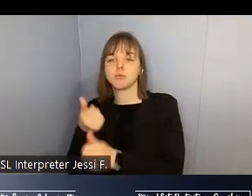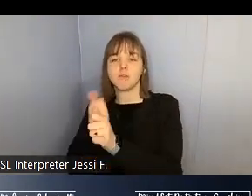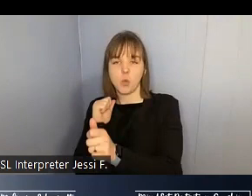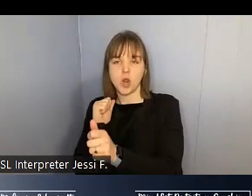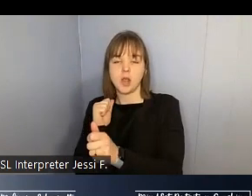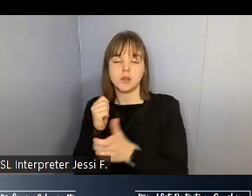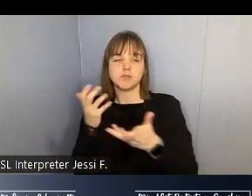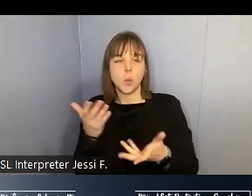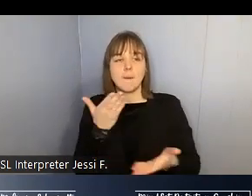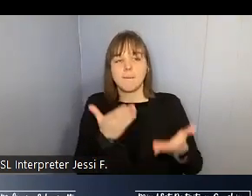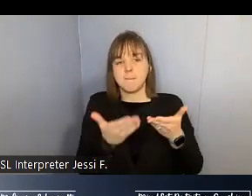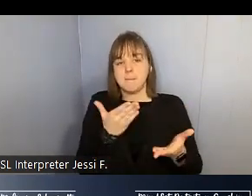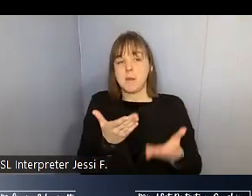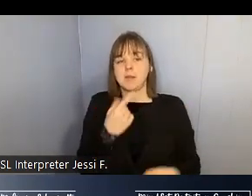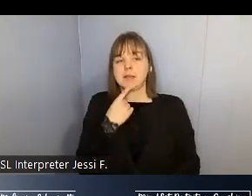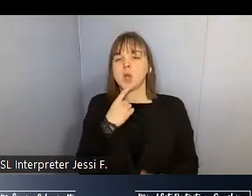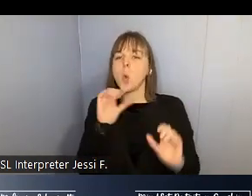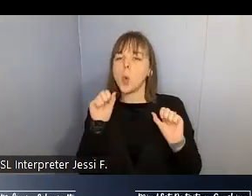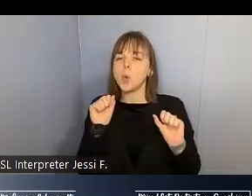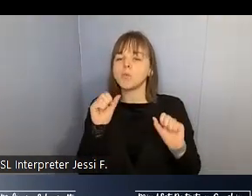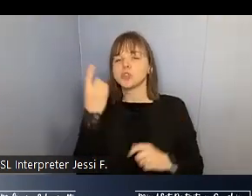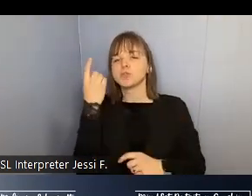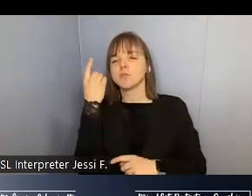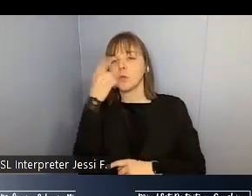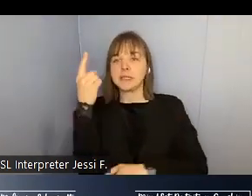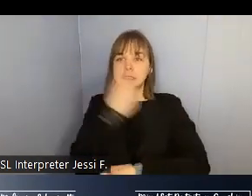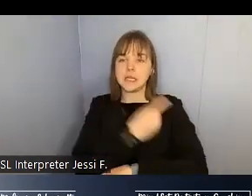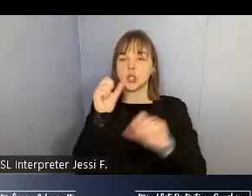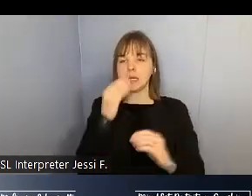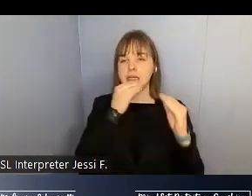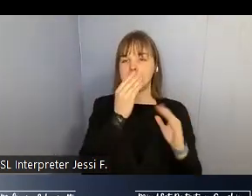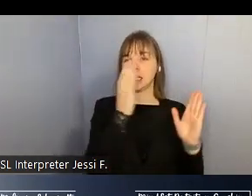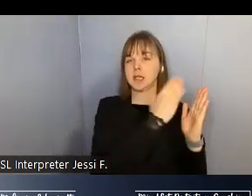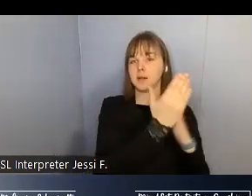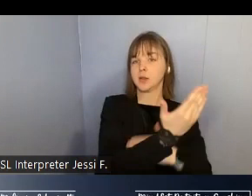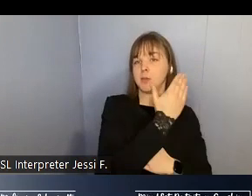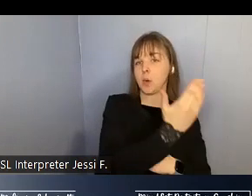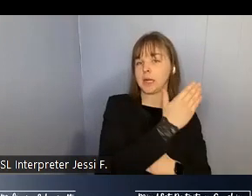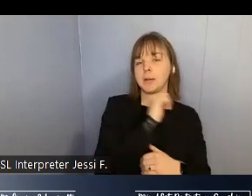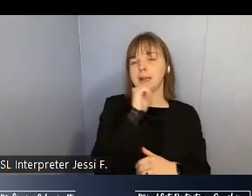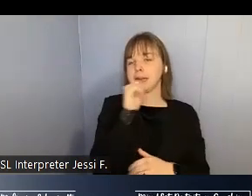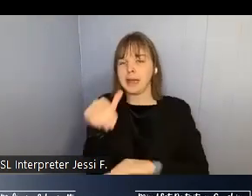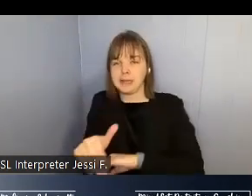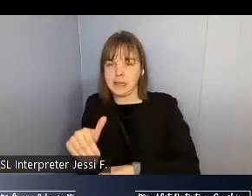is that they are so overly restricted that you can't live like this for the rest of your life because life happens.